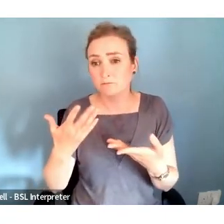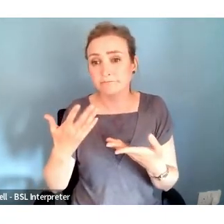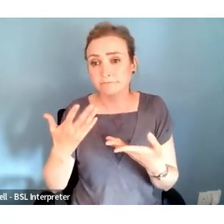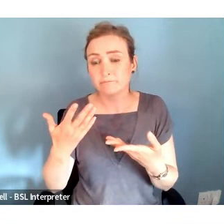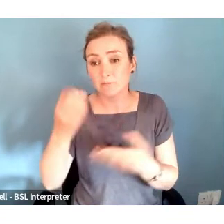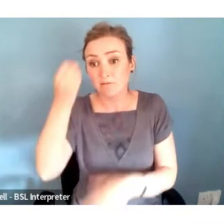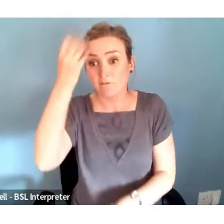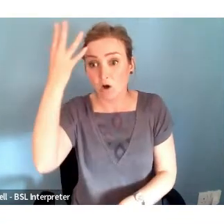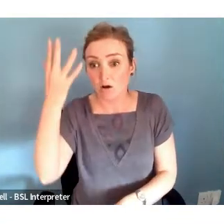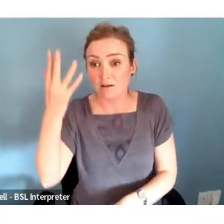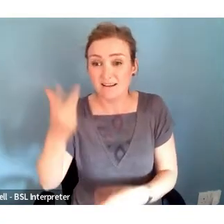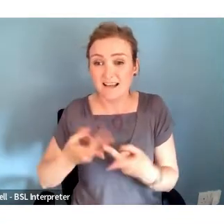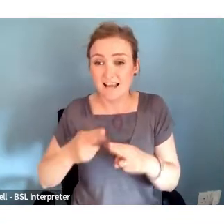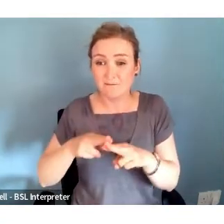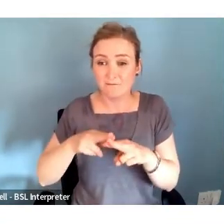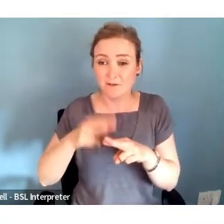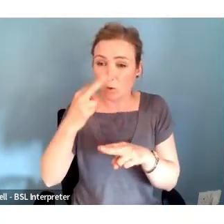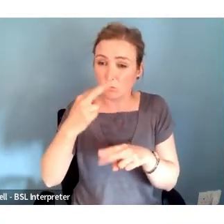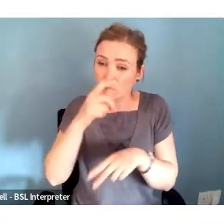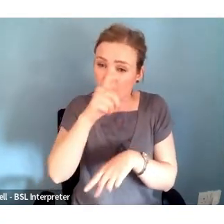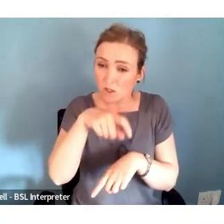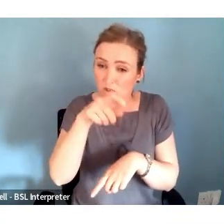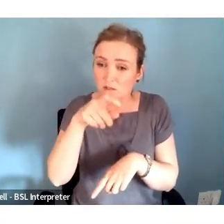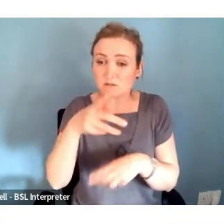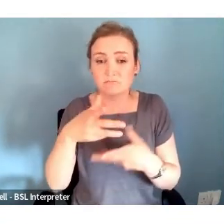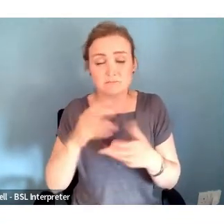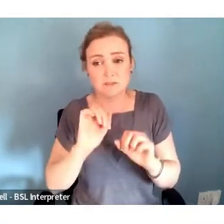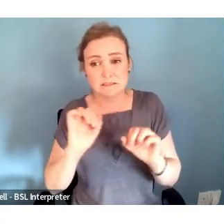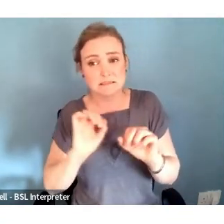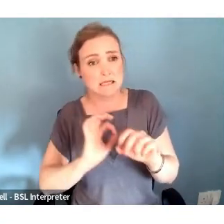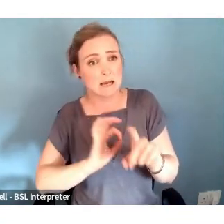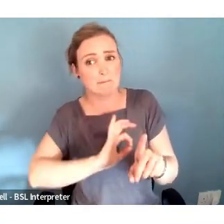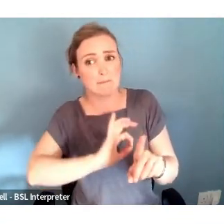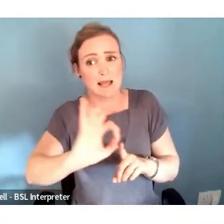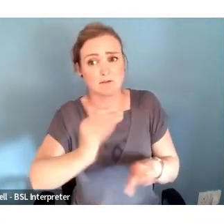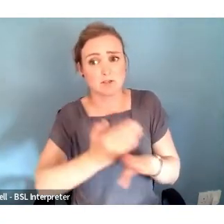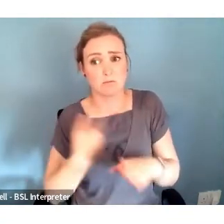. And and that guide is really useful . Things like: Make sure that